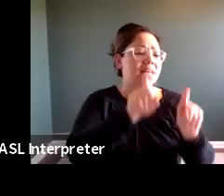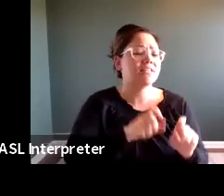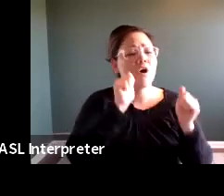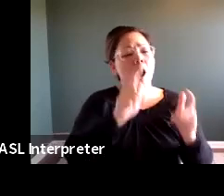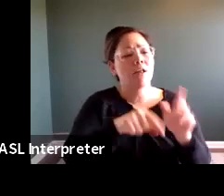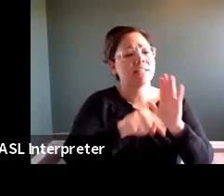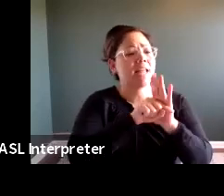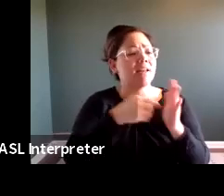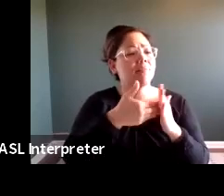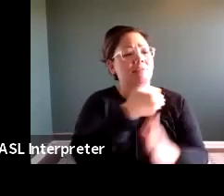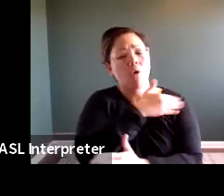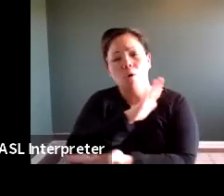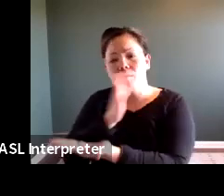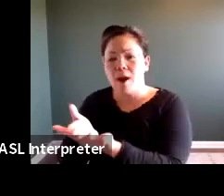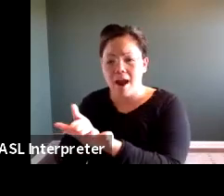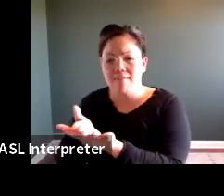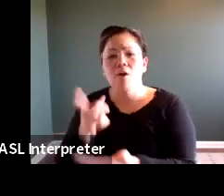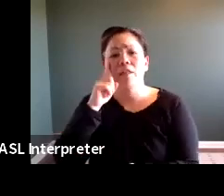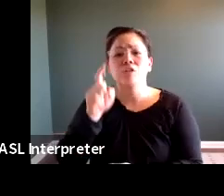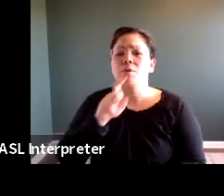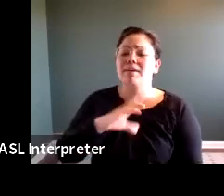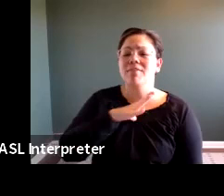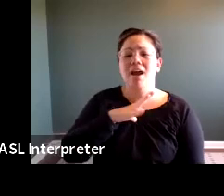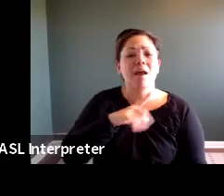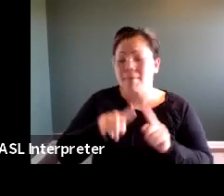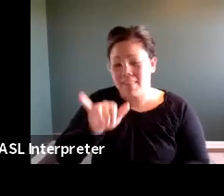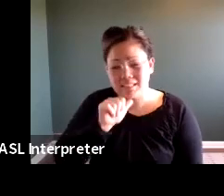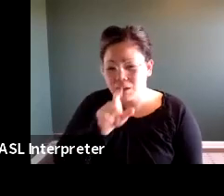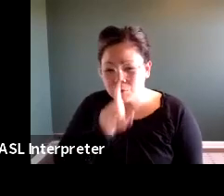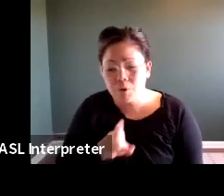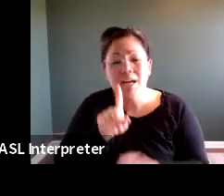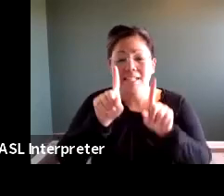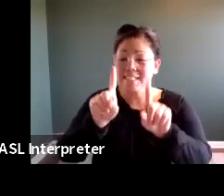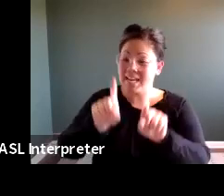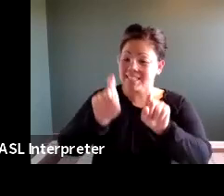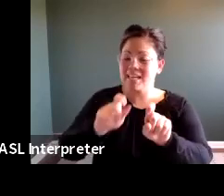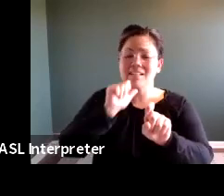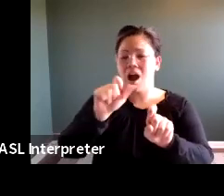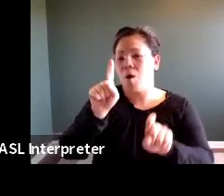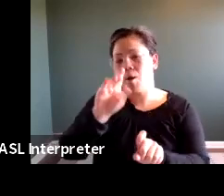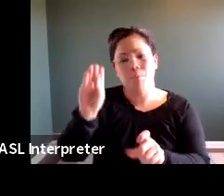before they get there, then we're good. We'll just, it's not true. So testing is not a hundred percent first of all, no tests ever is.